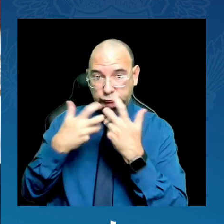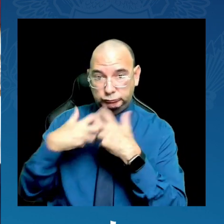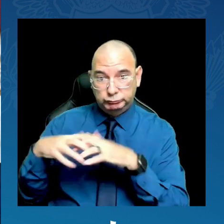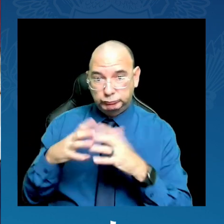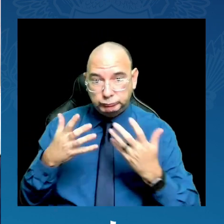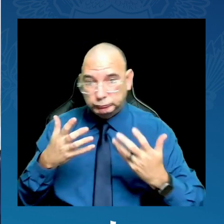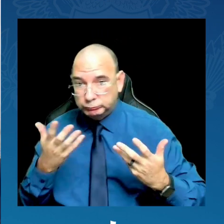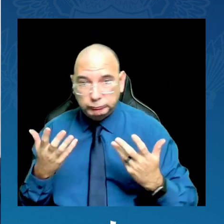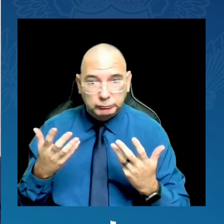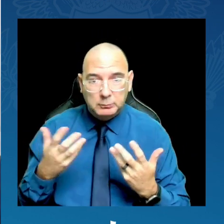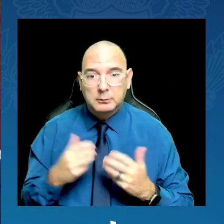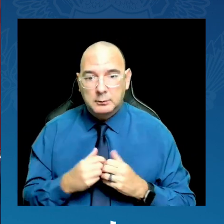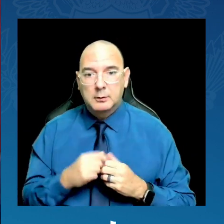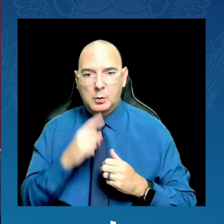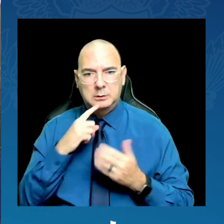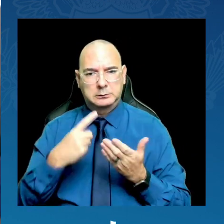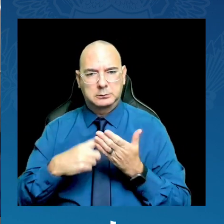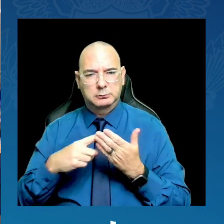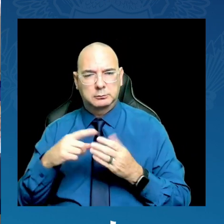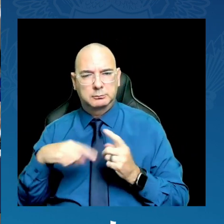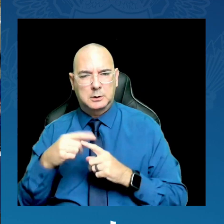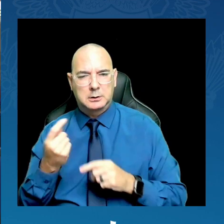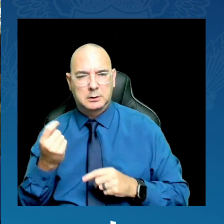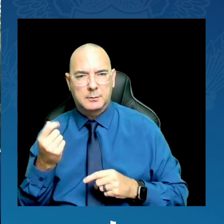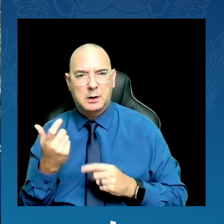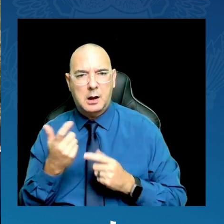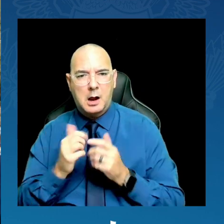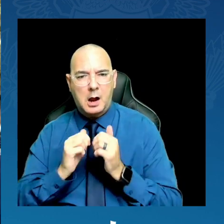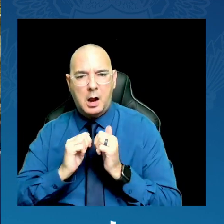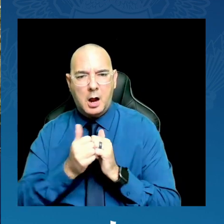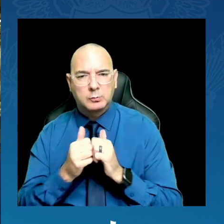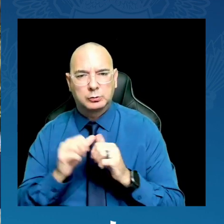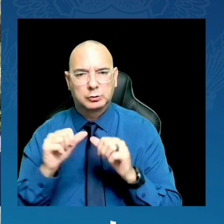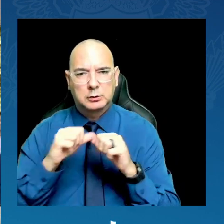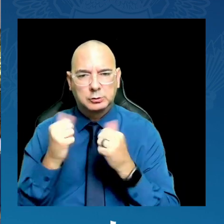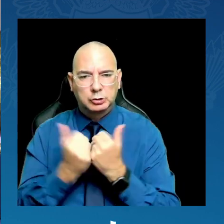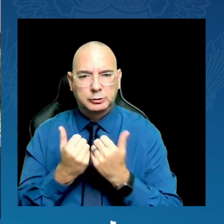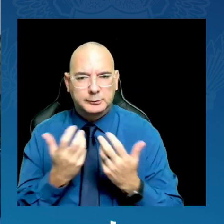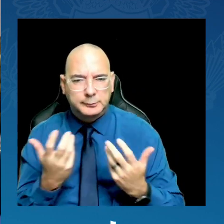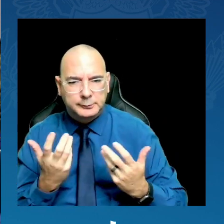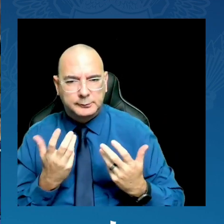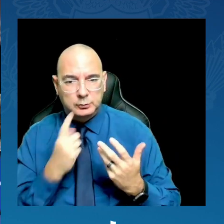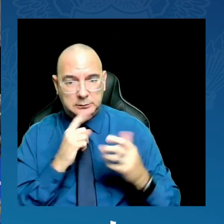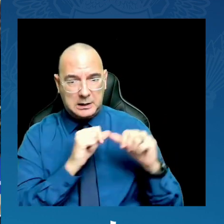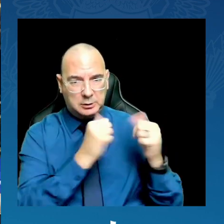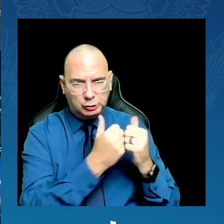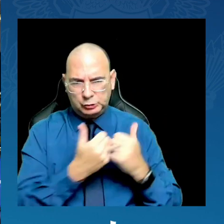how your agencies have existing mandates for space regulations